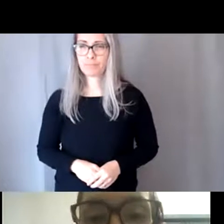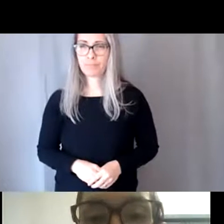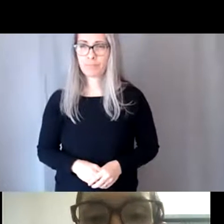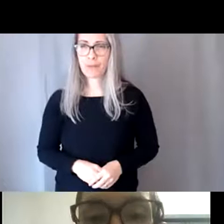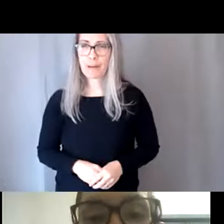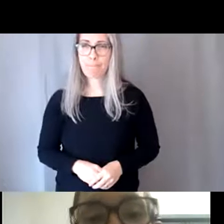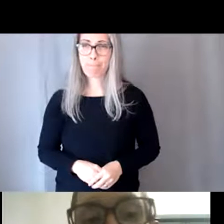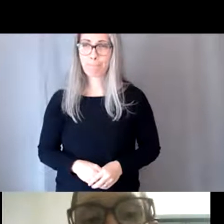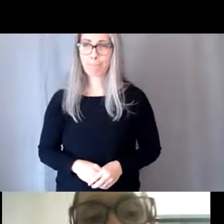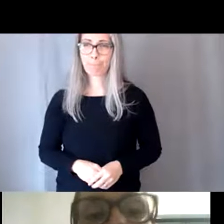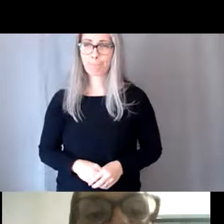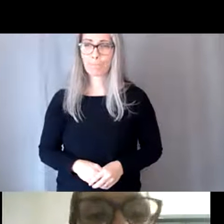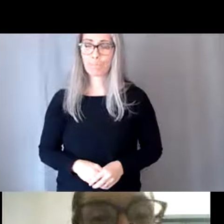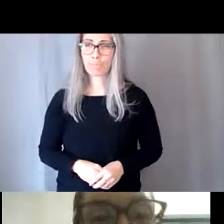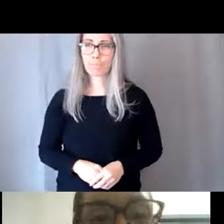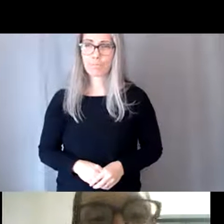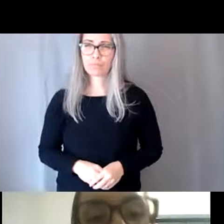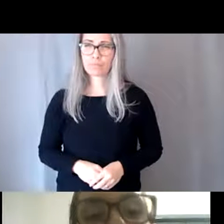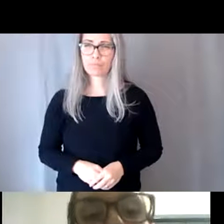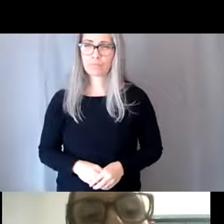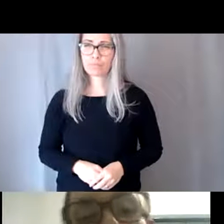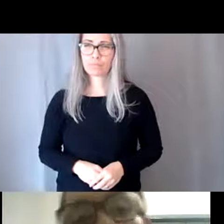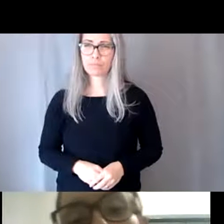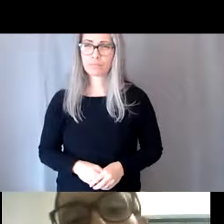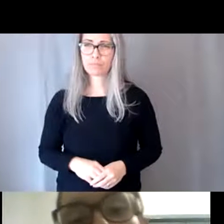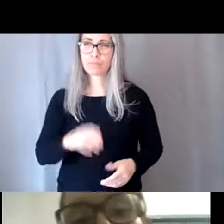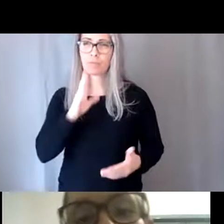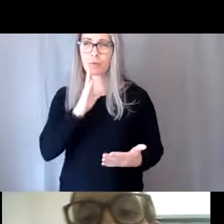close the reasoning and so that we can advance the